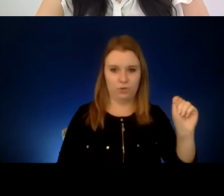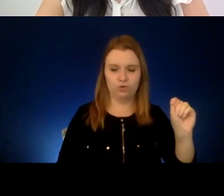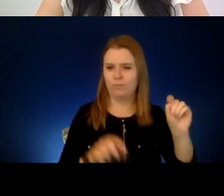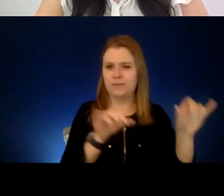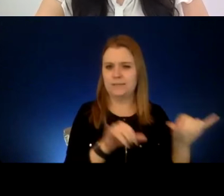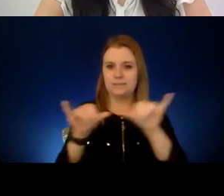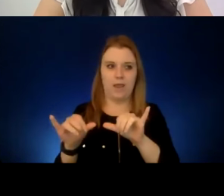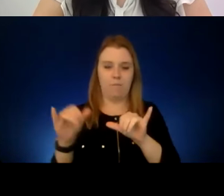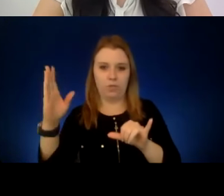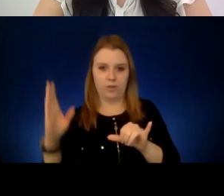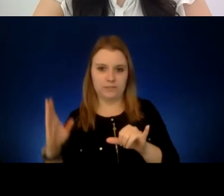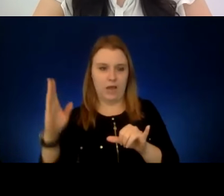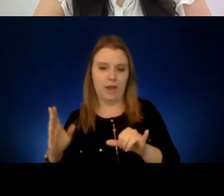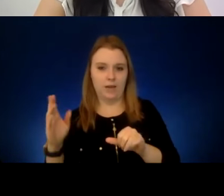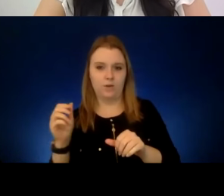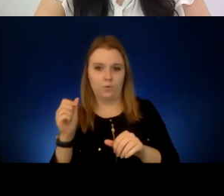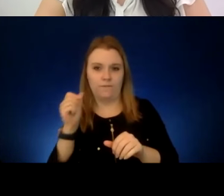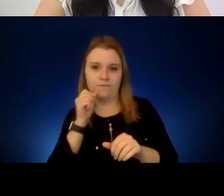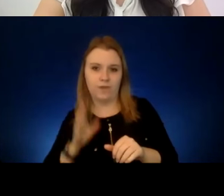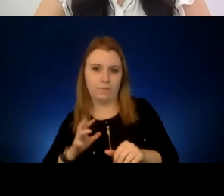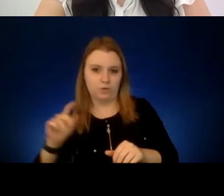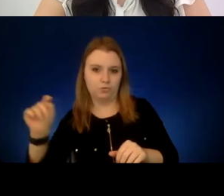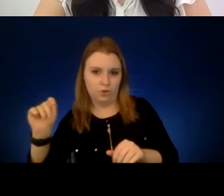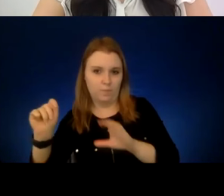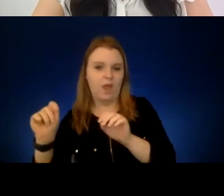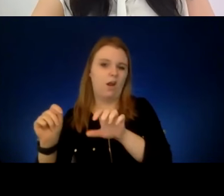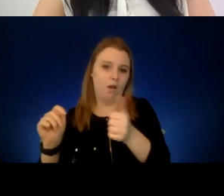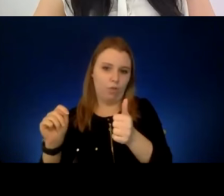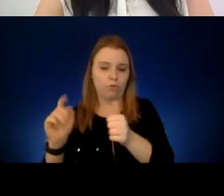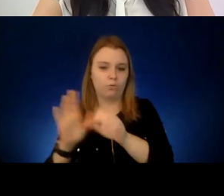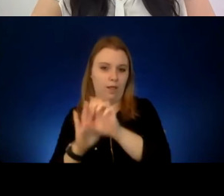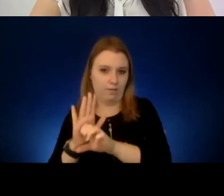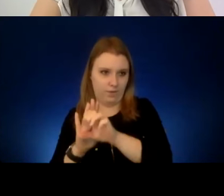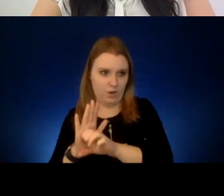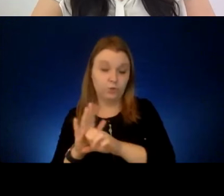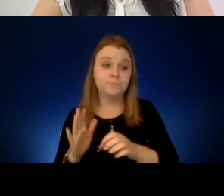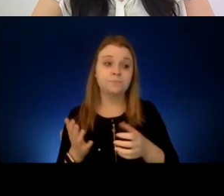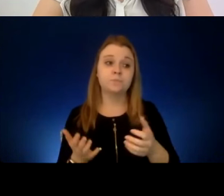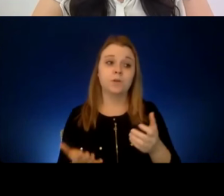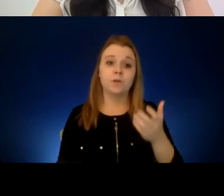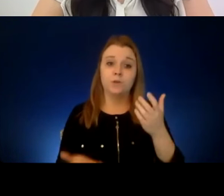but this would be the females restroom and another elevator. Something you might wanna train your box office